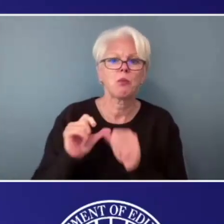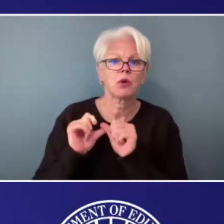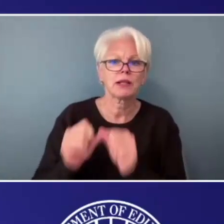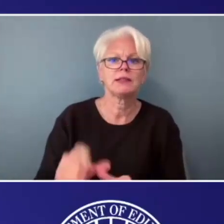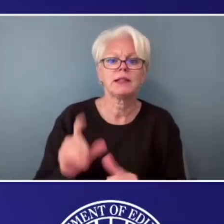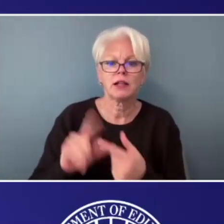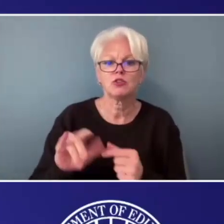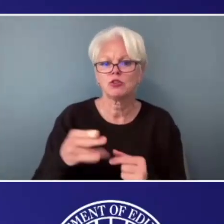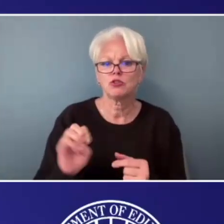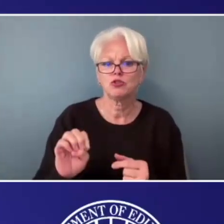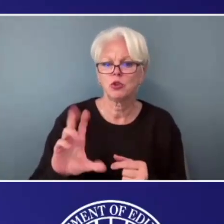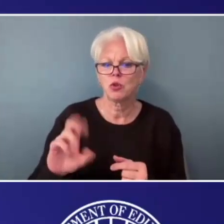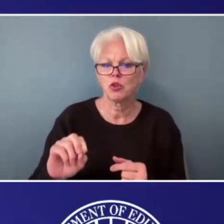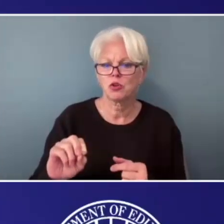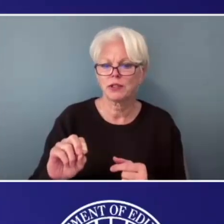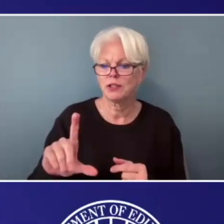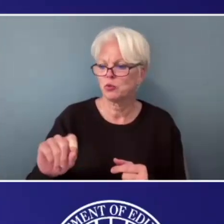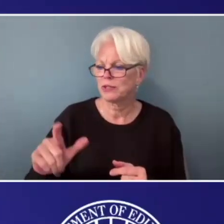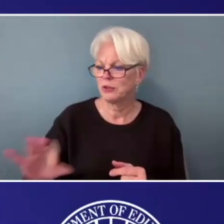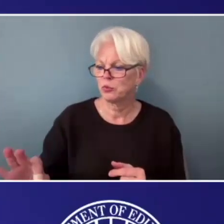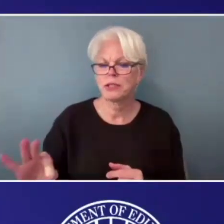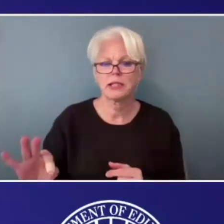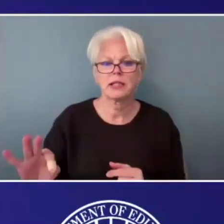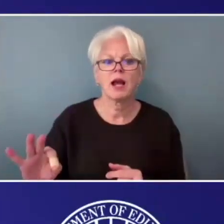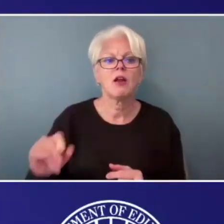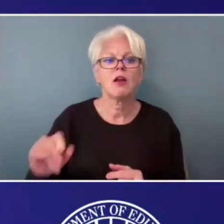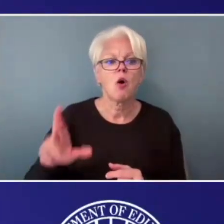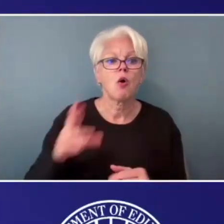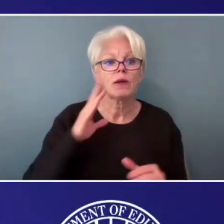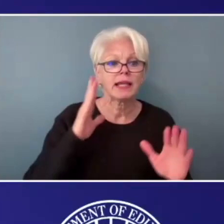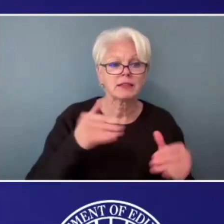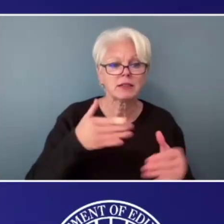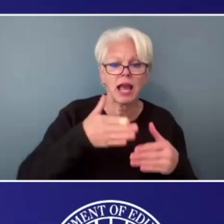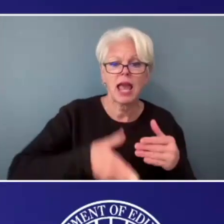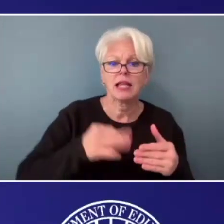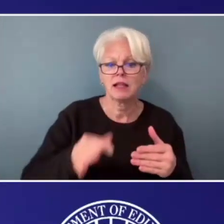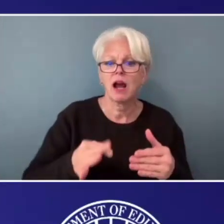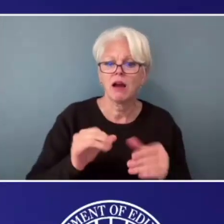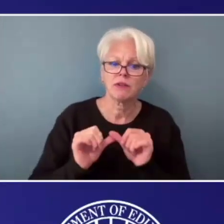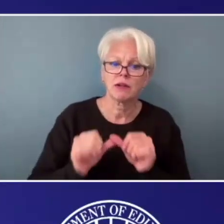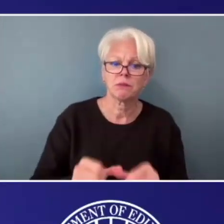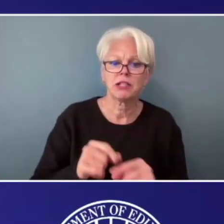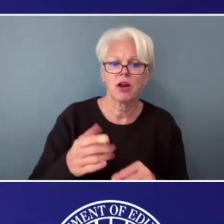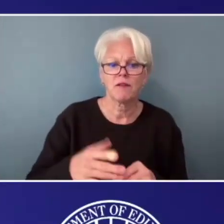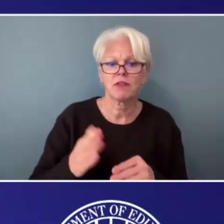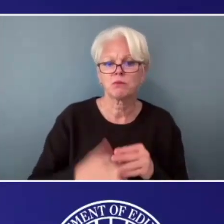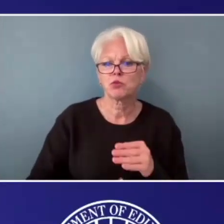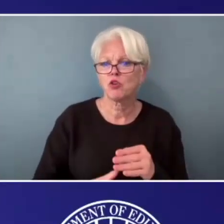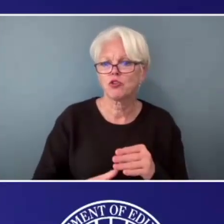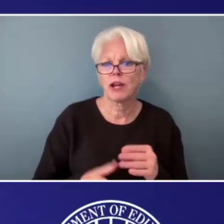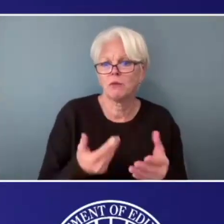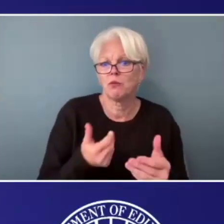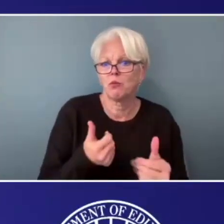2029 or the expected end of completion of their program, whichever comes first, correct? So that, that money,